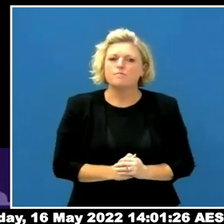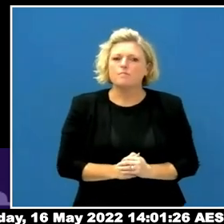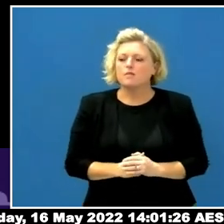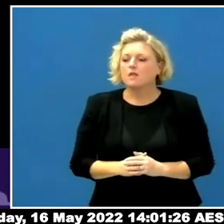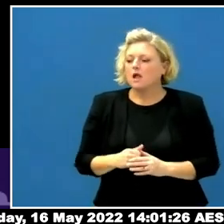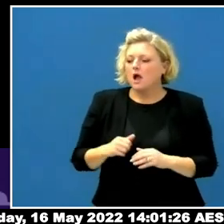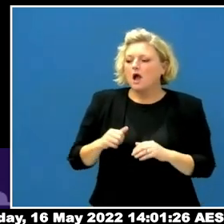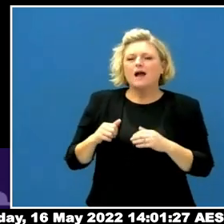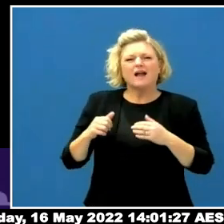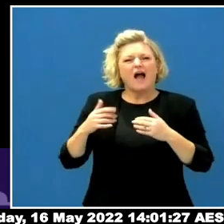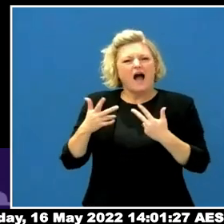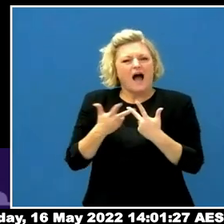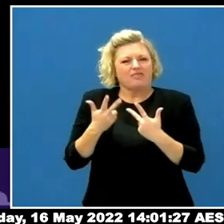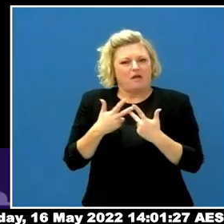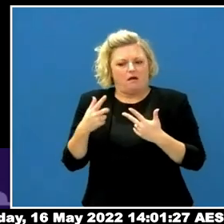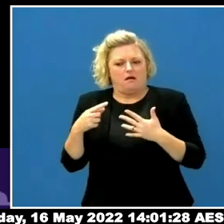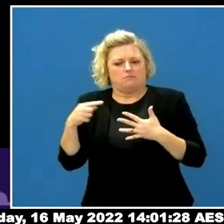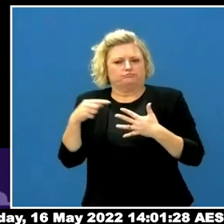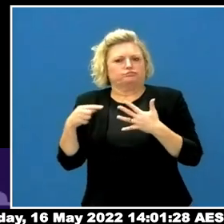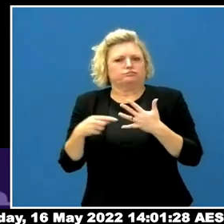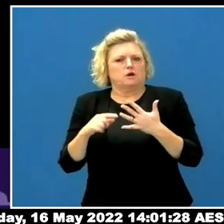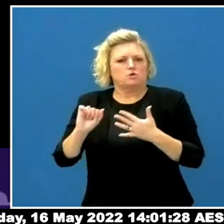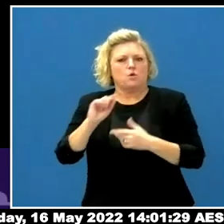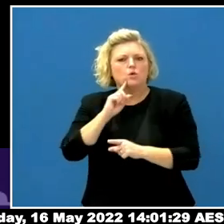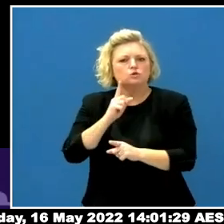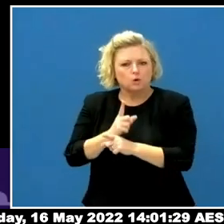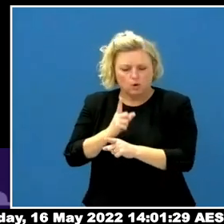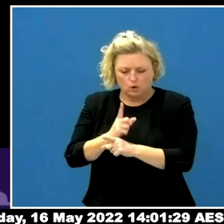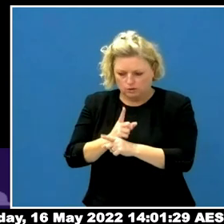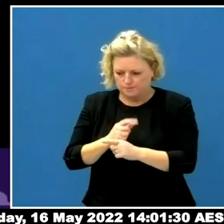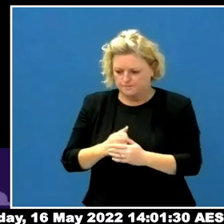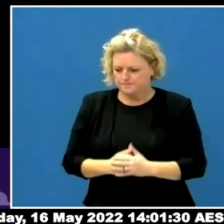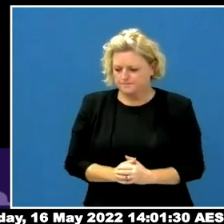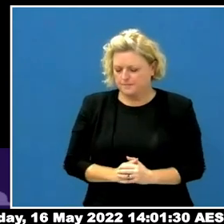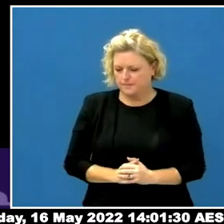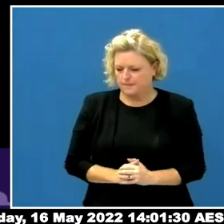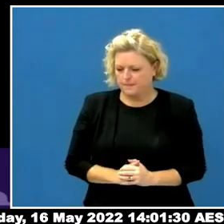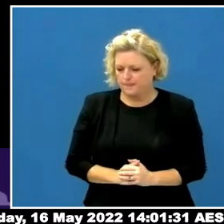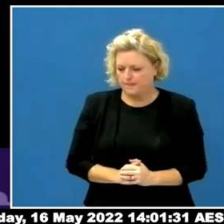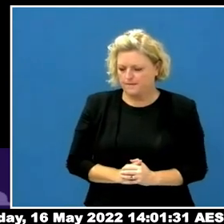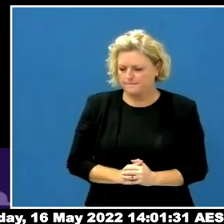what, by November 2020, were the sorts of concerns that you had and were raised by the